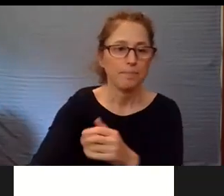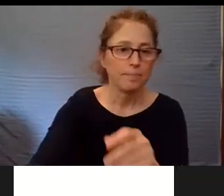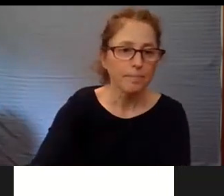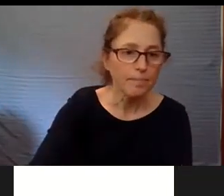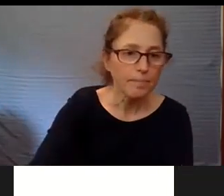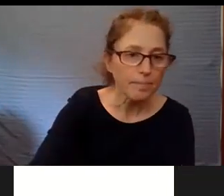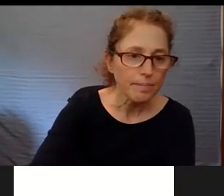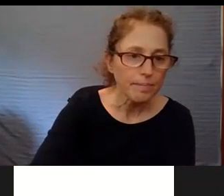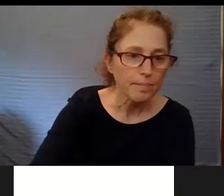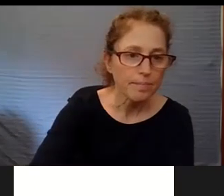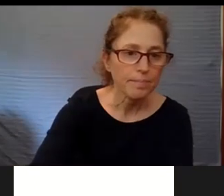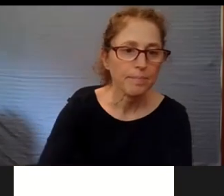Give me one moment.